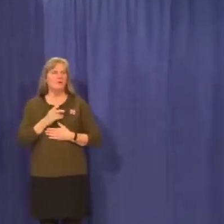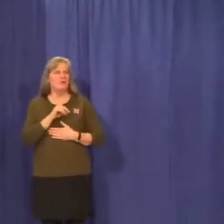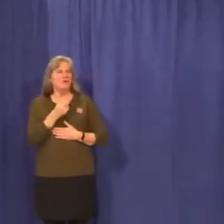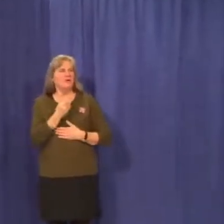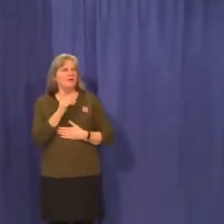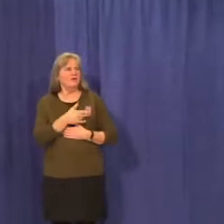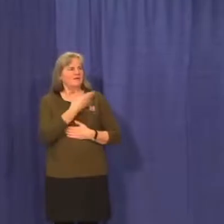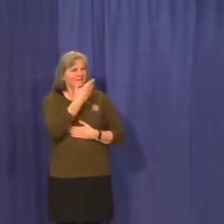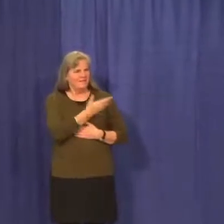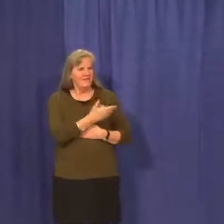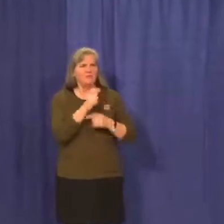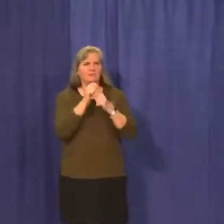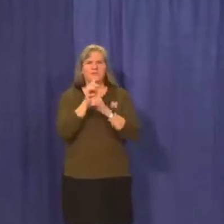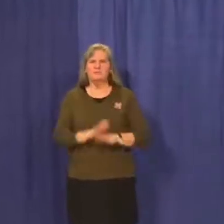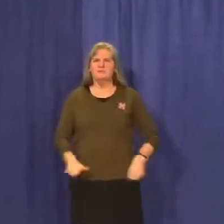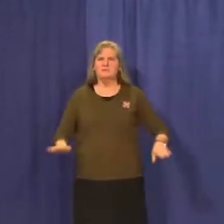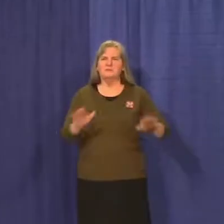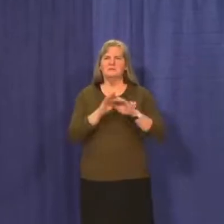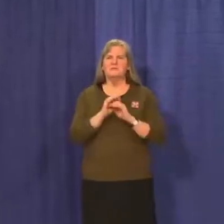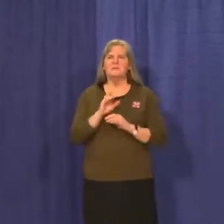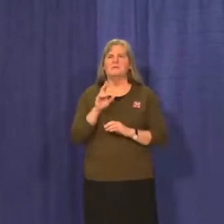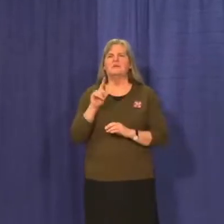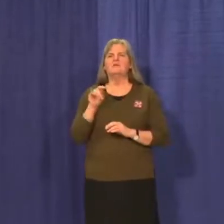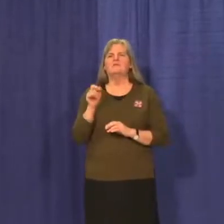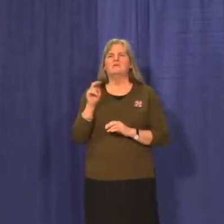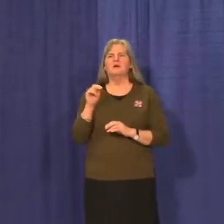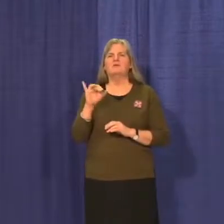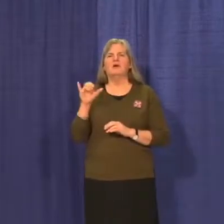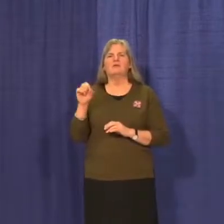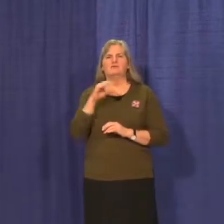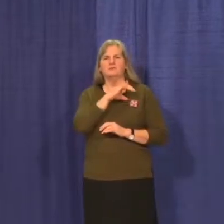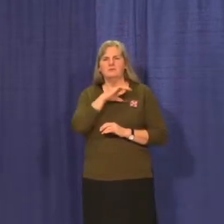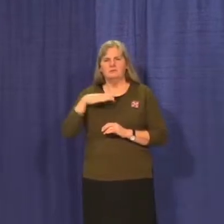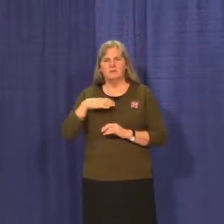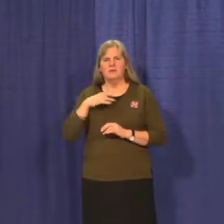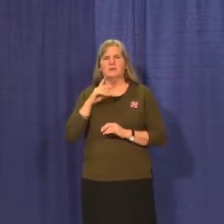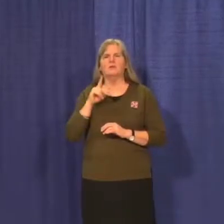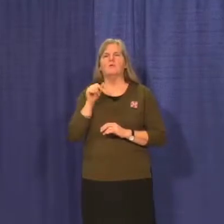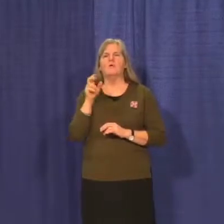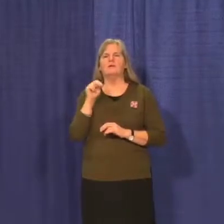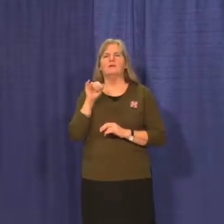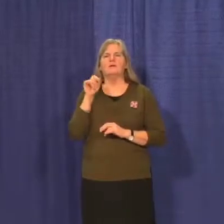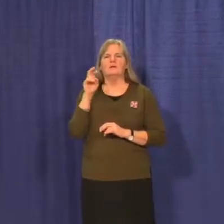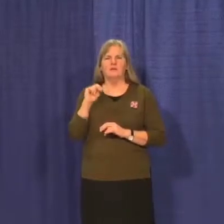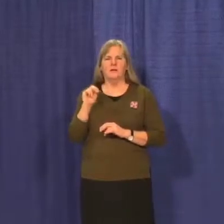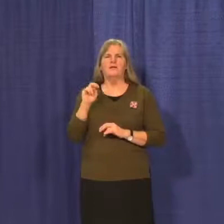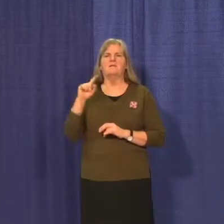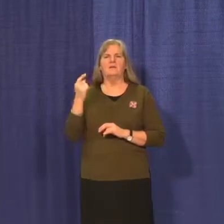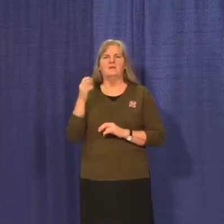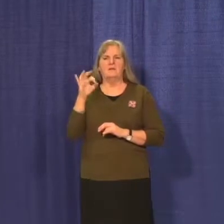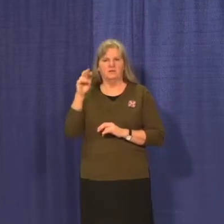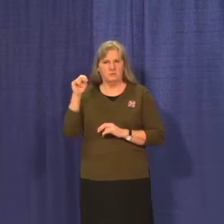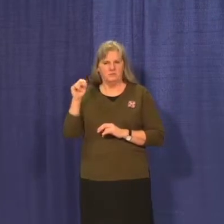I am pleased to be here with Dr Hanley on the traditional territory of the Taa'an Kwächän Council and the Kwanlin Dün First Nation.